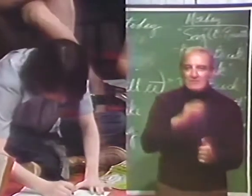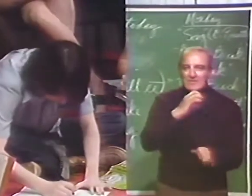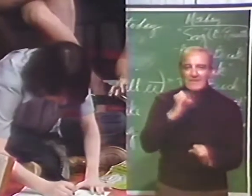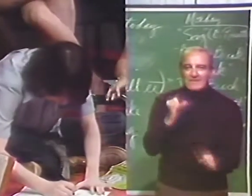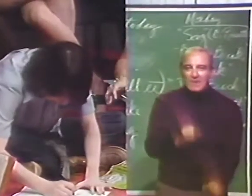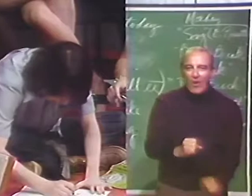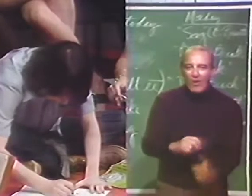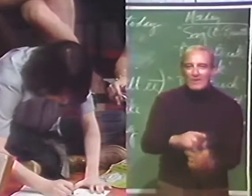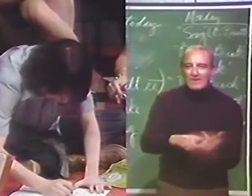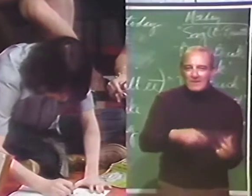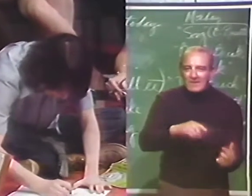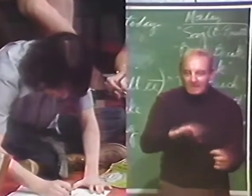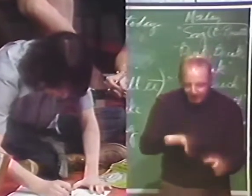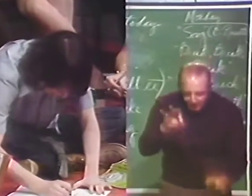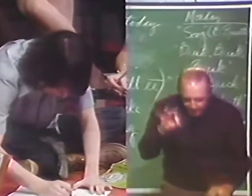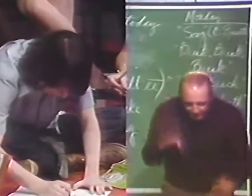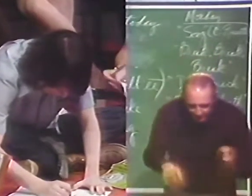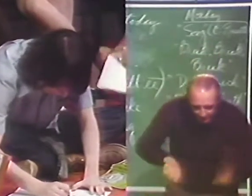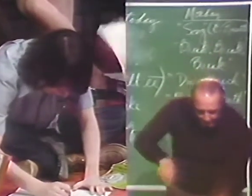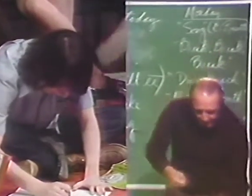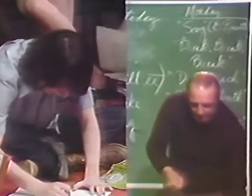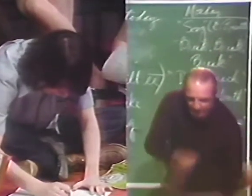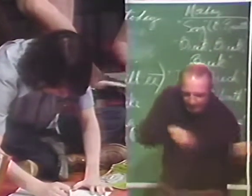FOUND--3,000 YEARS OLD.